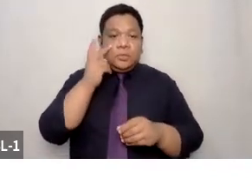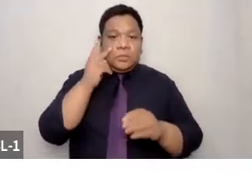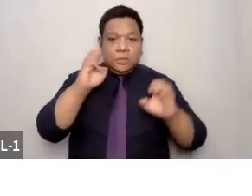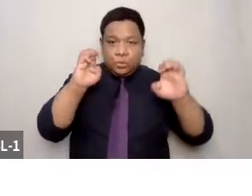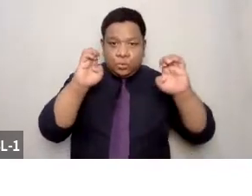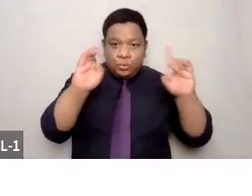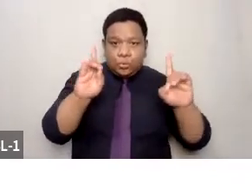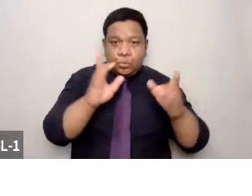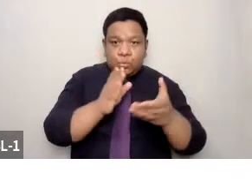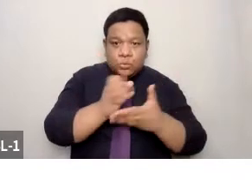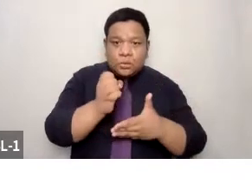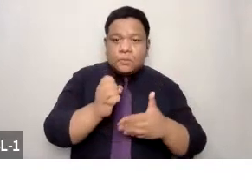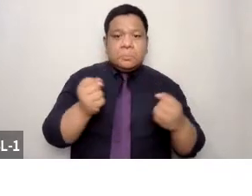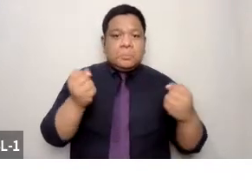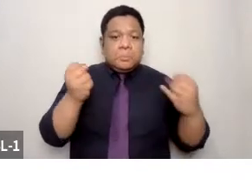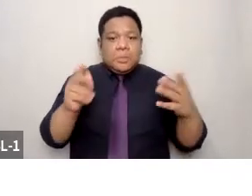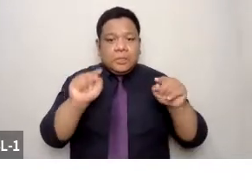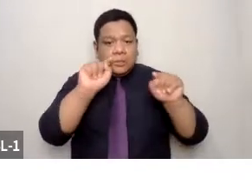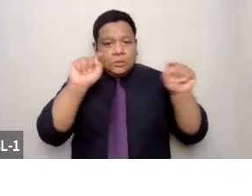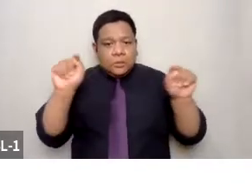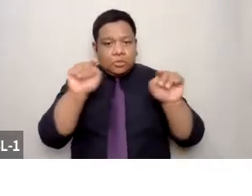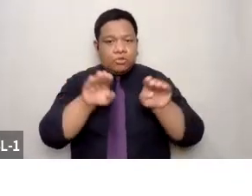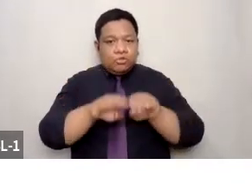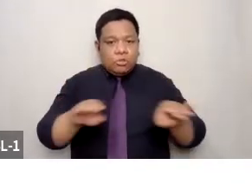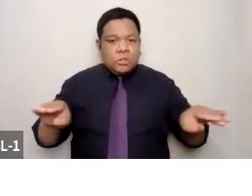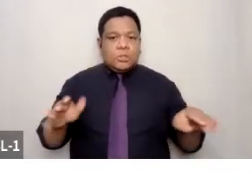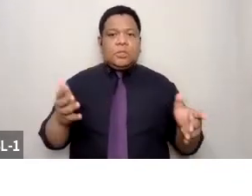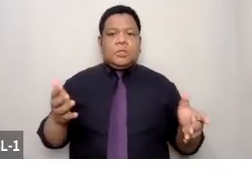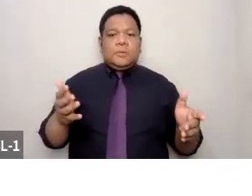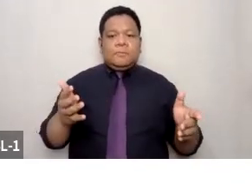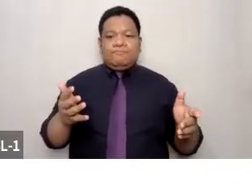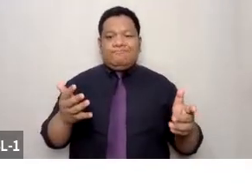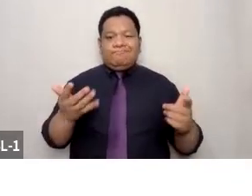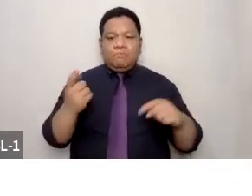A lot of children cannot continue school.